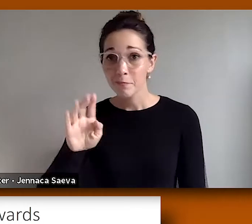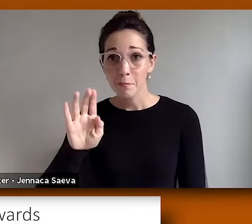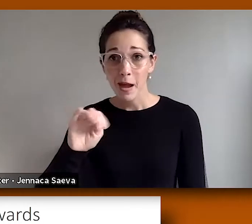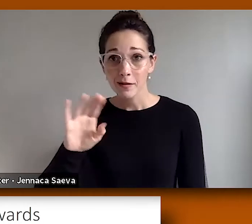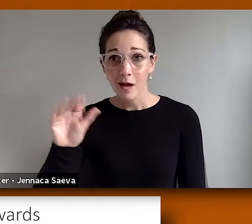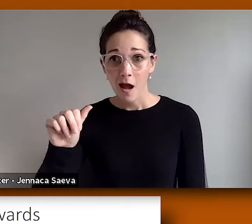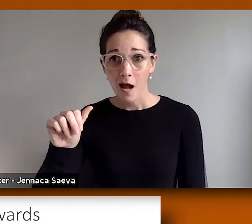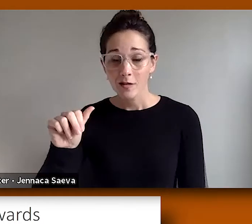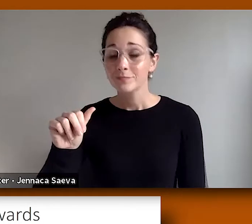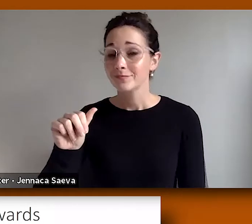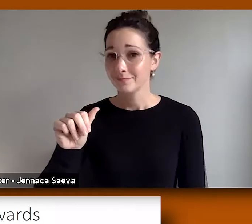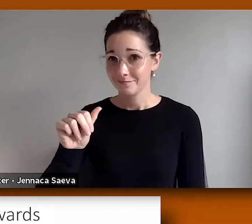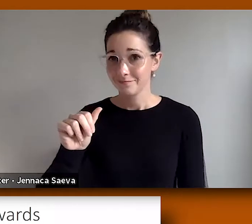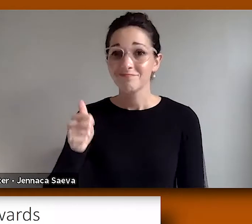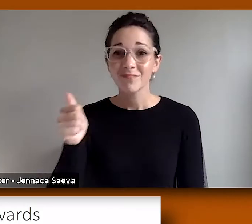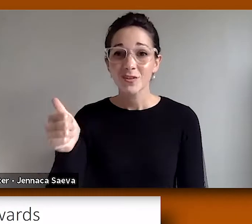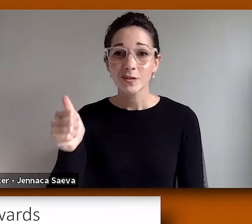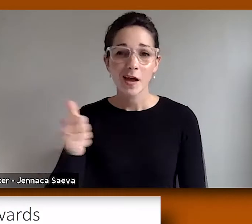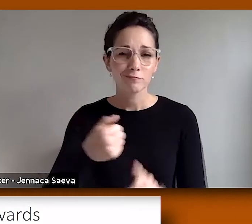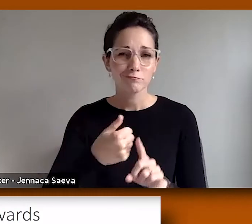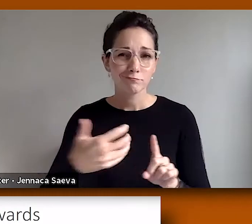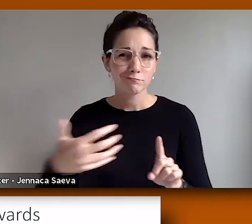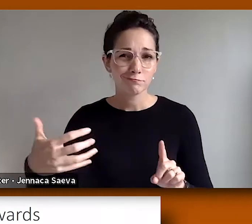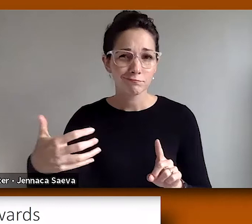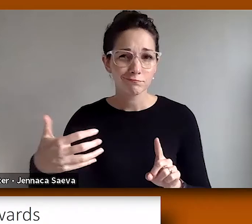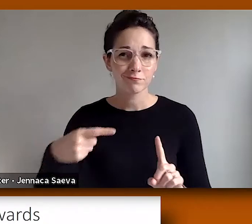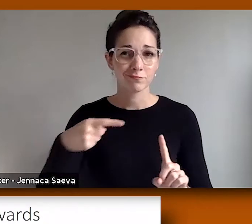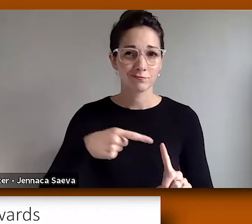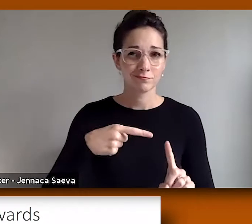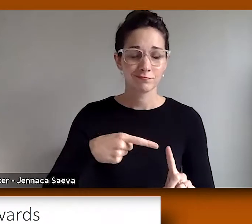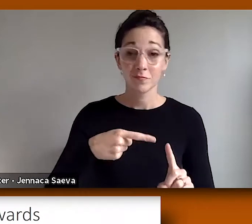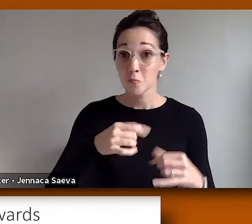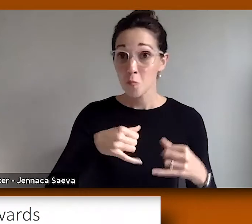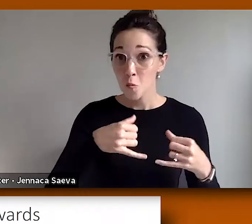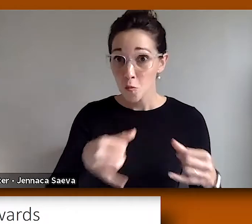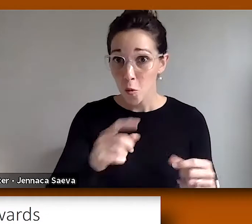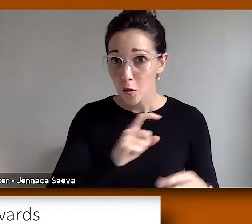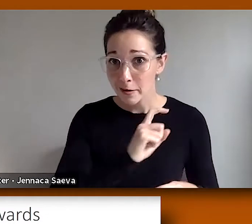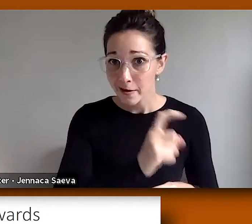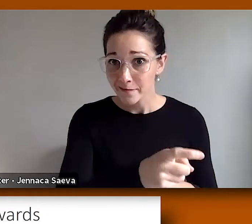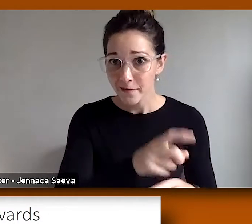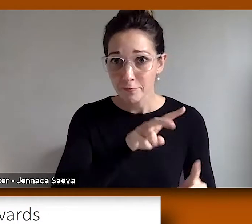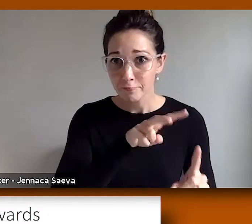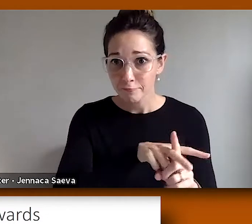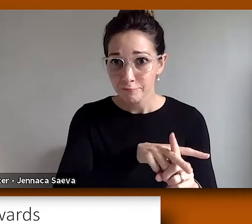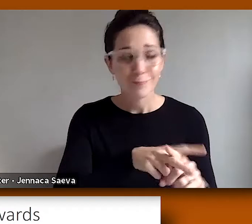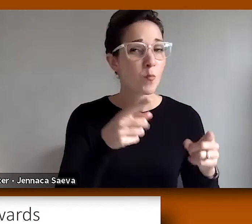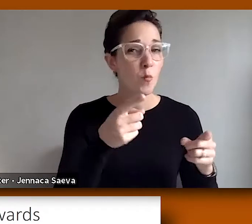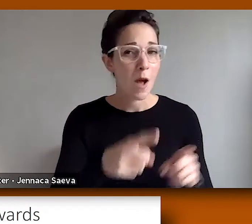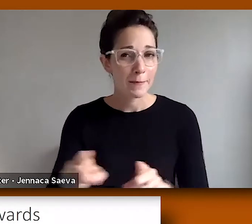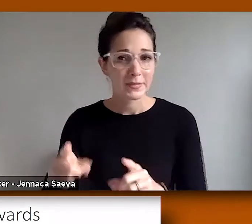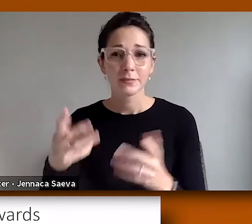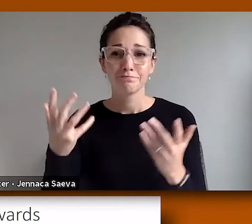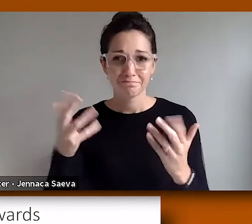where she can explain more about once it's awarded and how we award it.